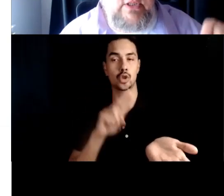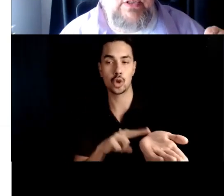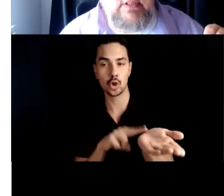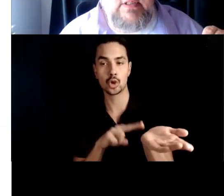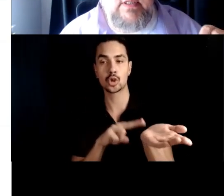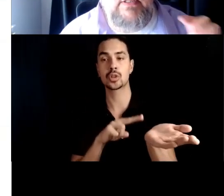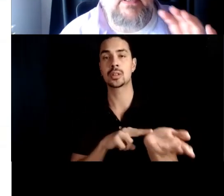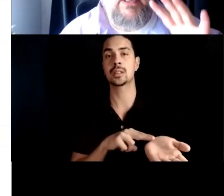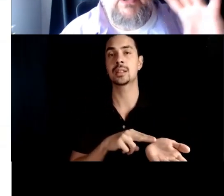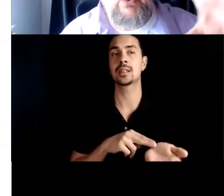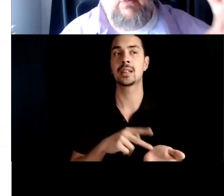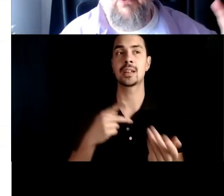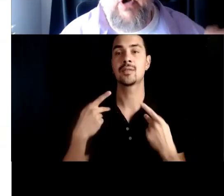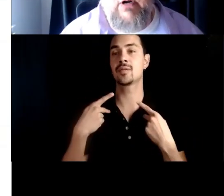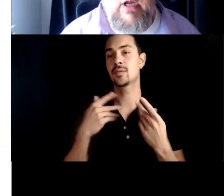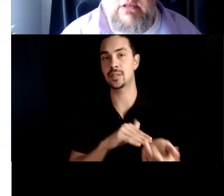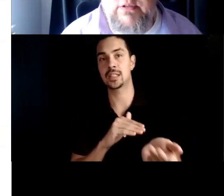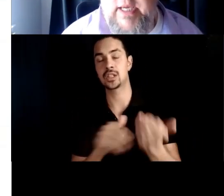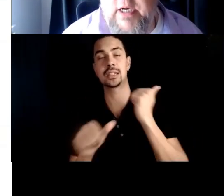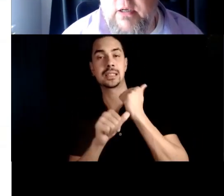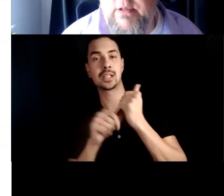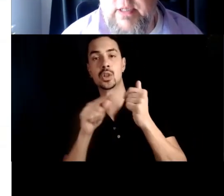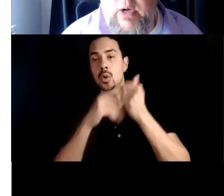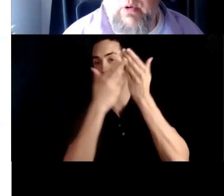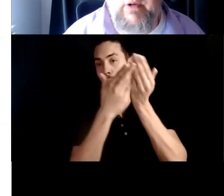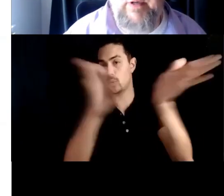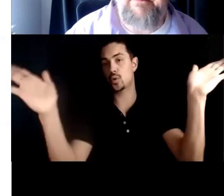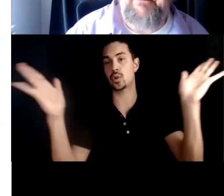physician's assistants, to a broader healthcare network.